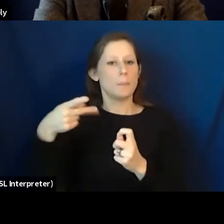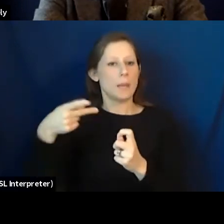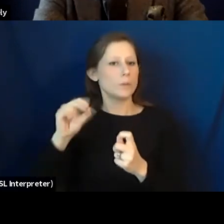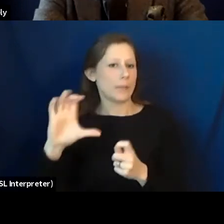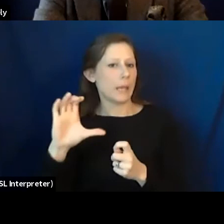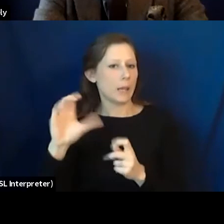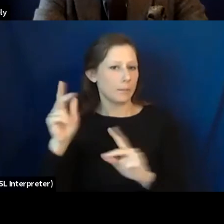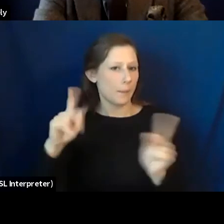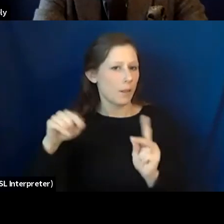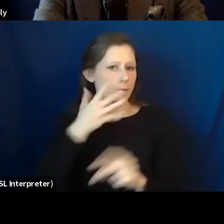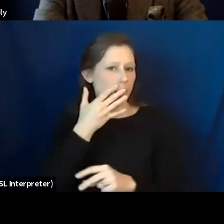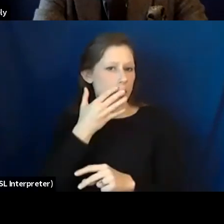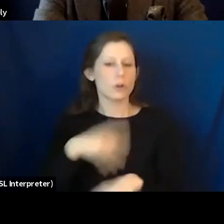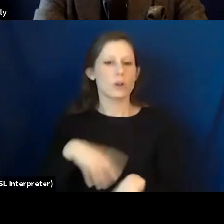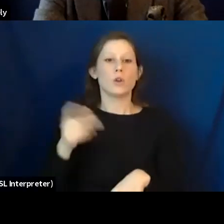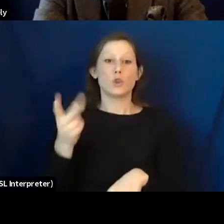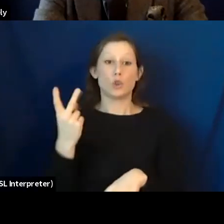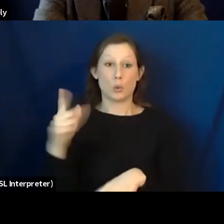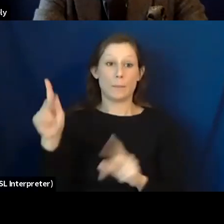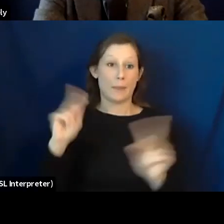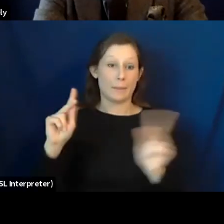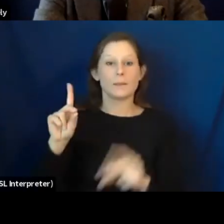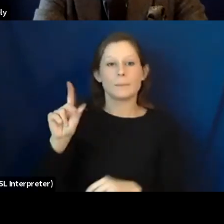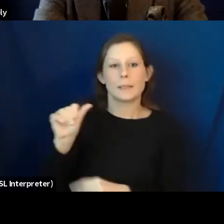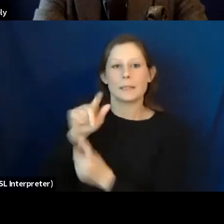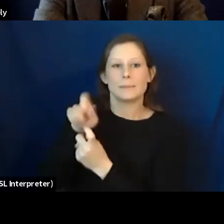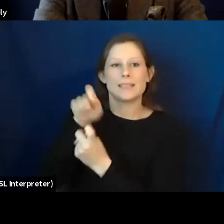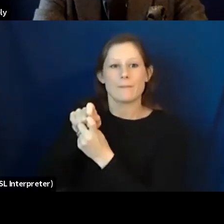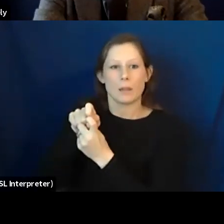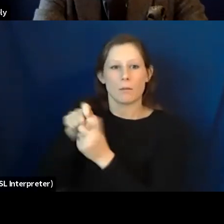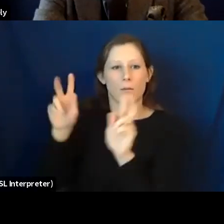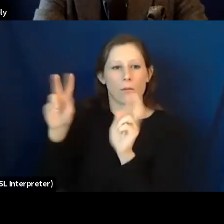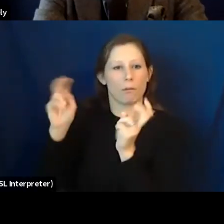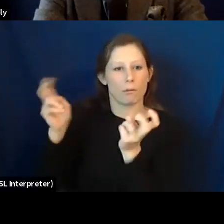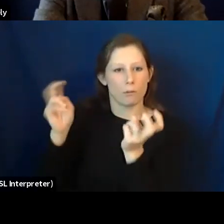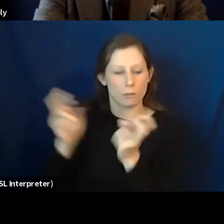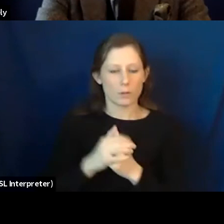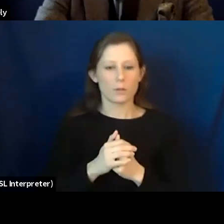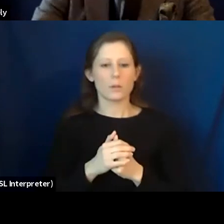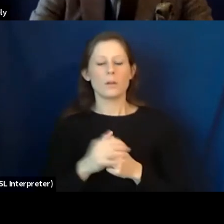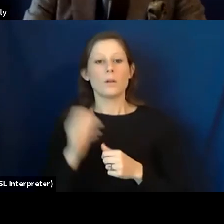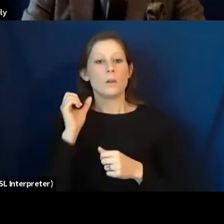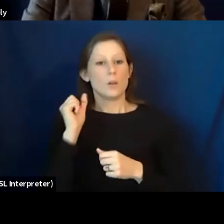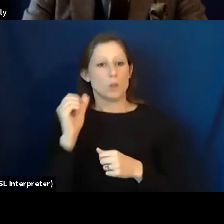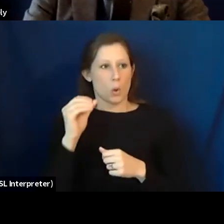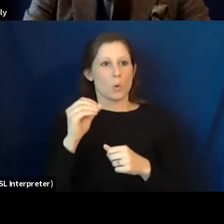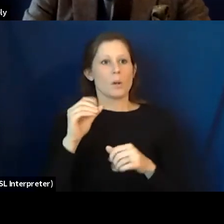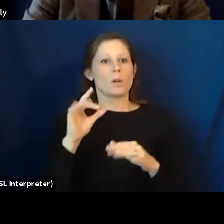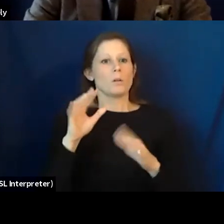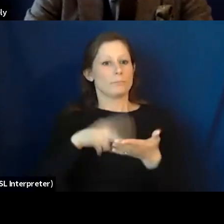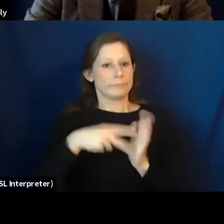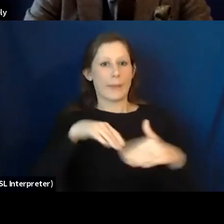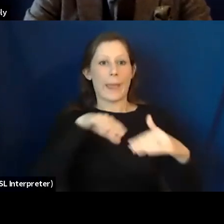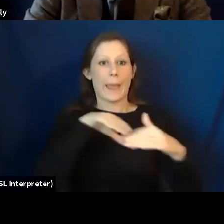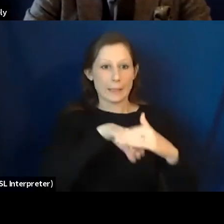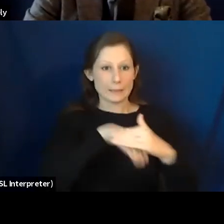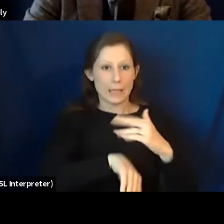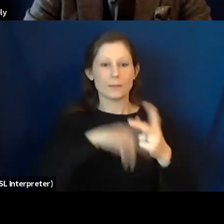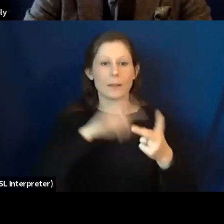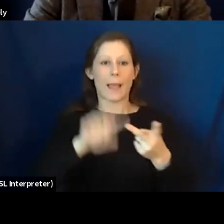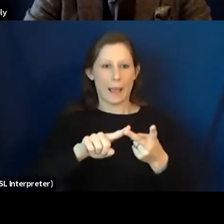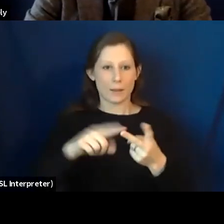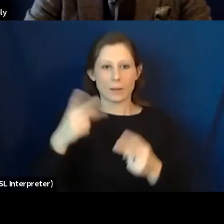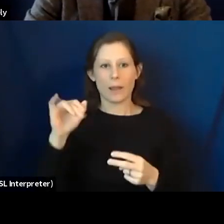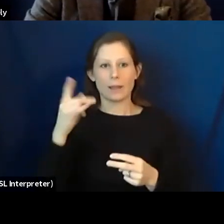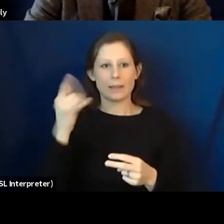were disability specific okay so um axis and and also heidi lasky dance so absolutely there